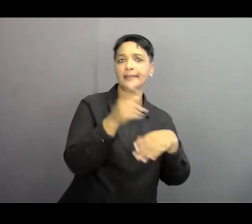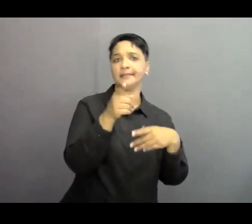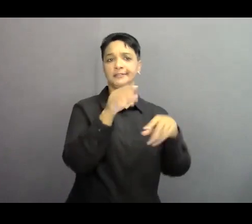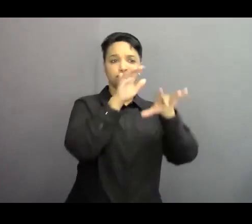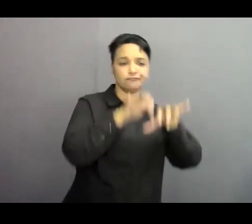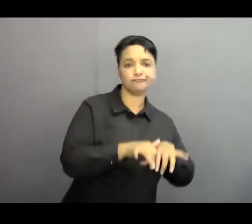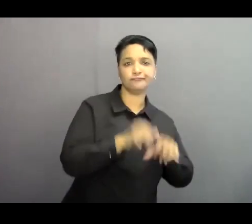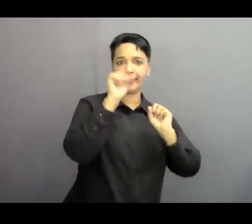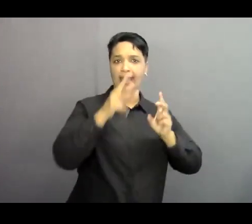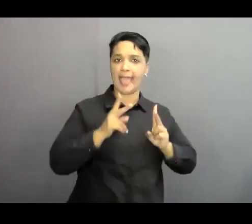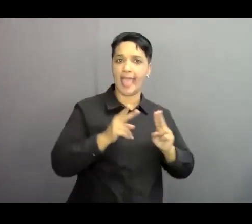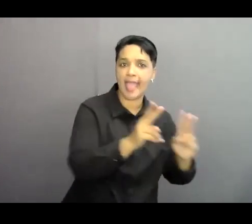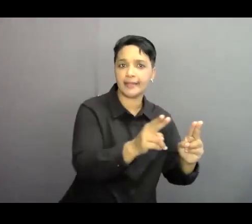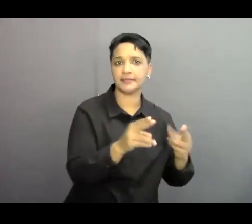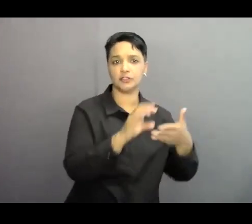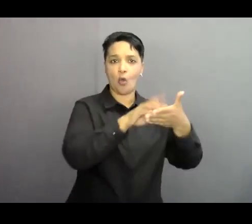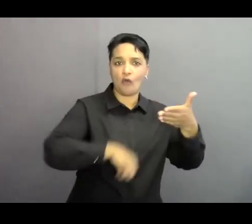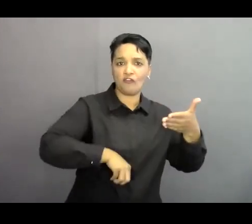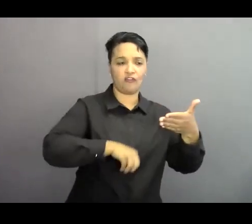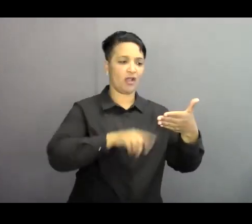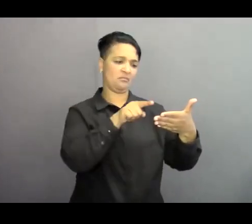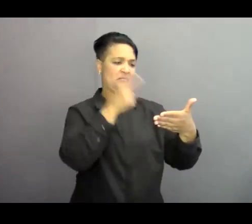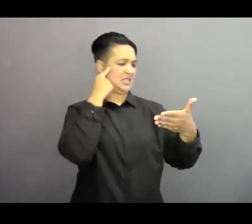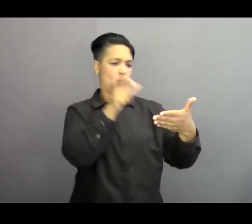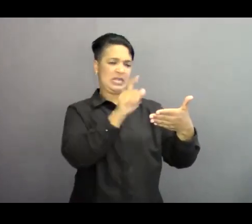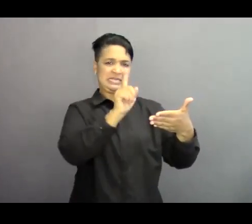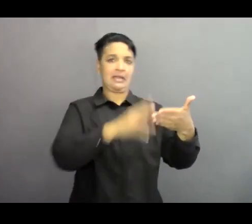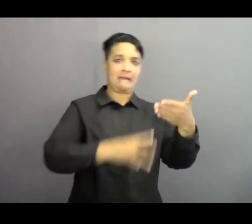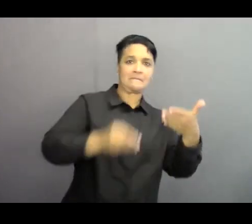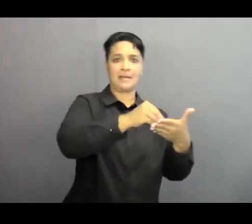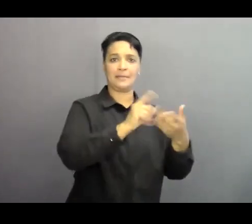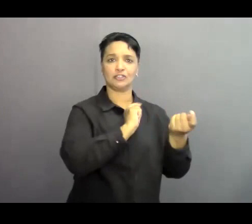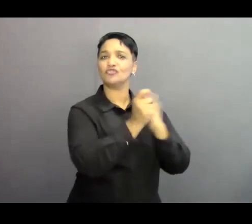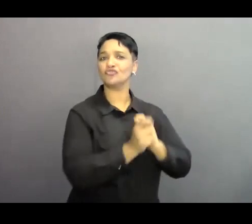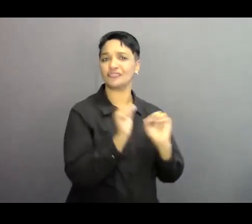so delete things, insert other things, but we really ask that you do this in collaboration